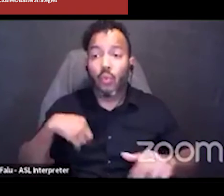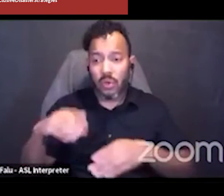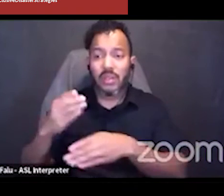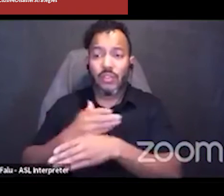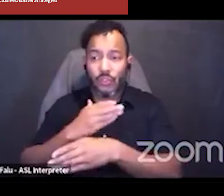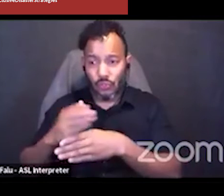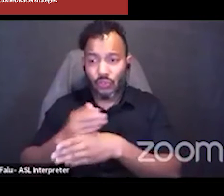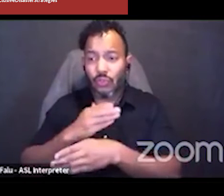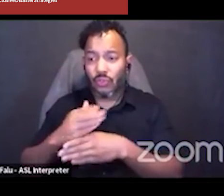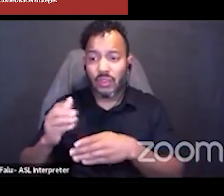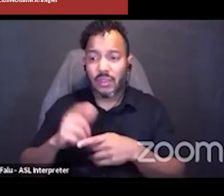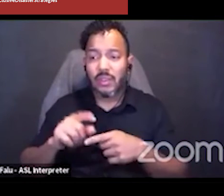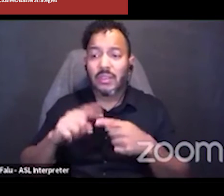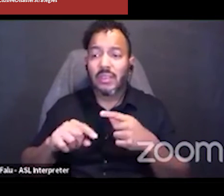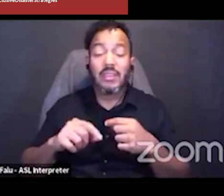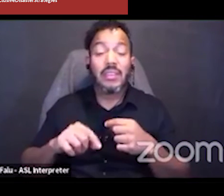two to four times.